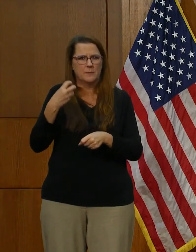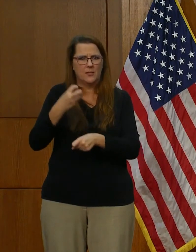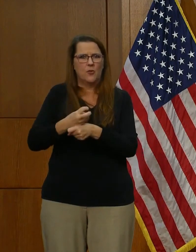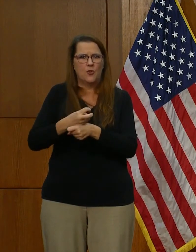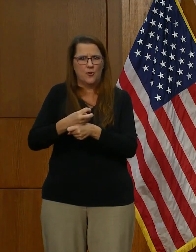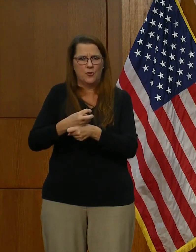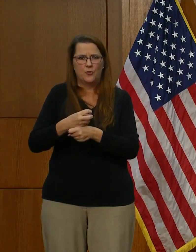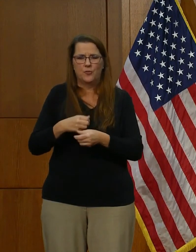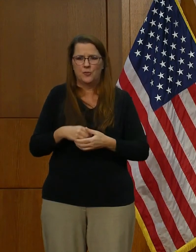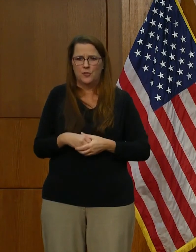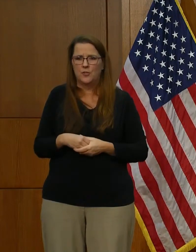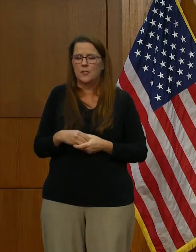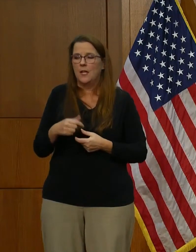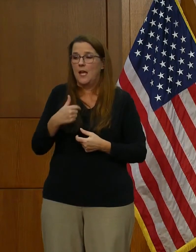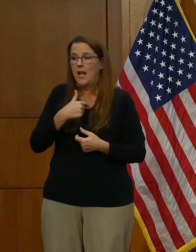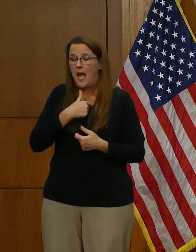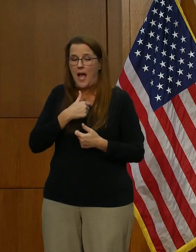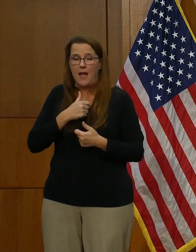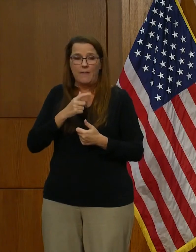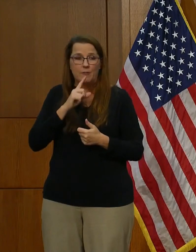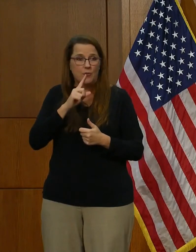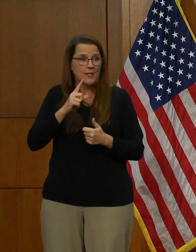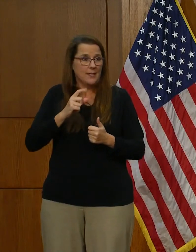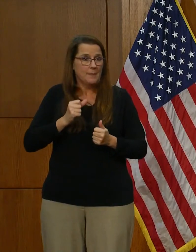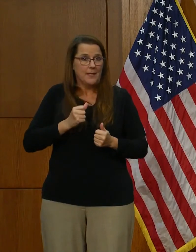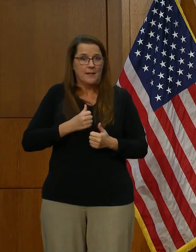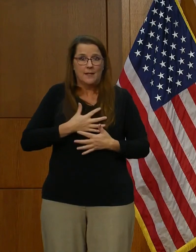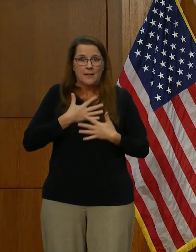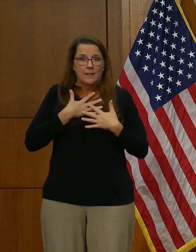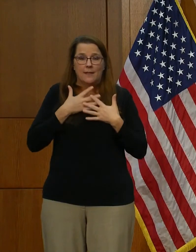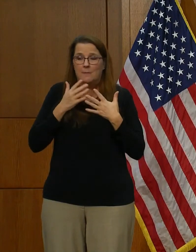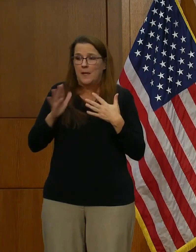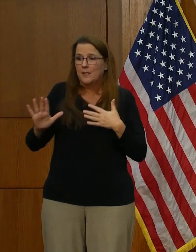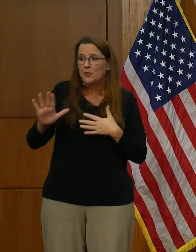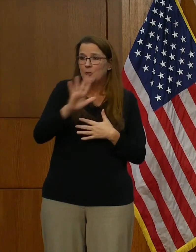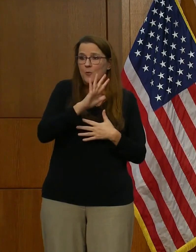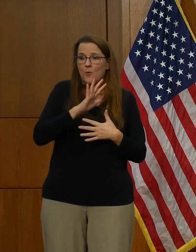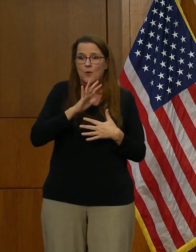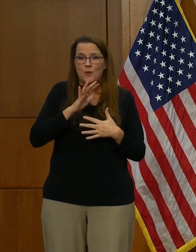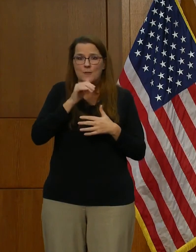IT HAS BEEN A HARD YEAR FOR EVERYONE. I HAVE BEEN SO